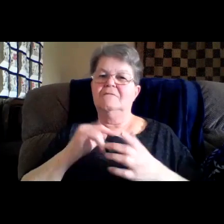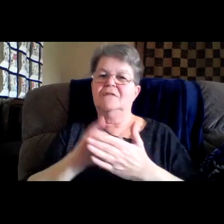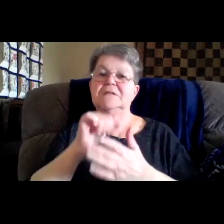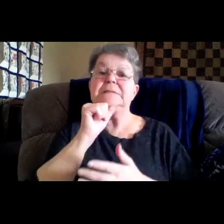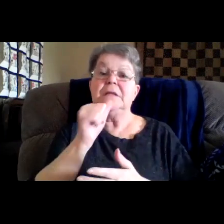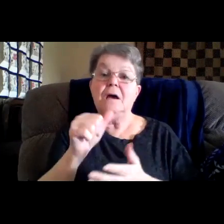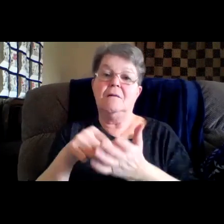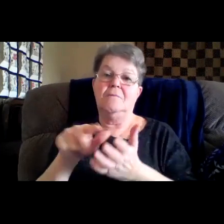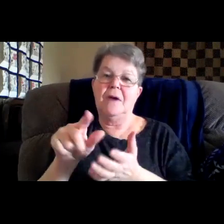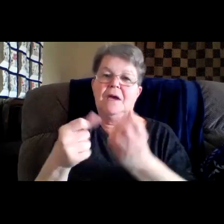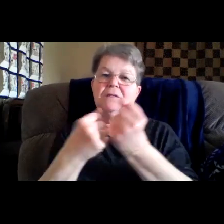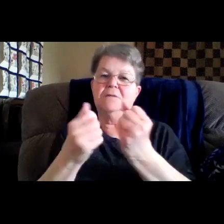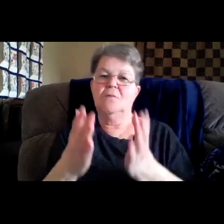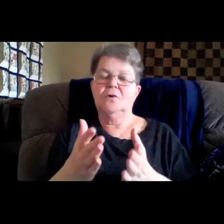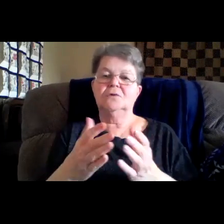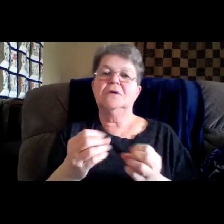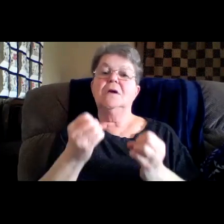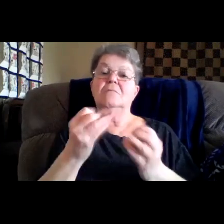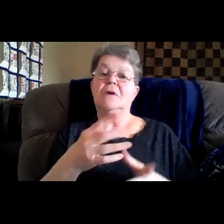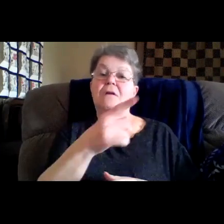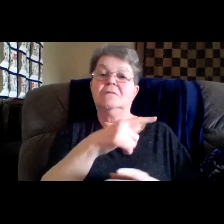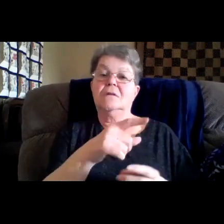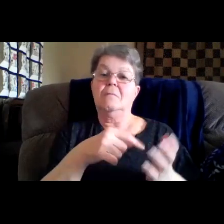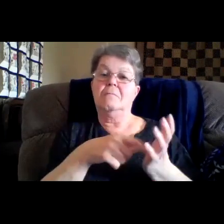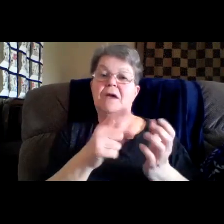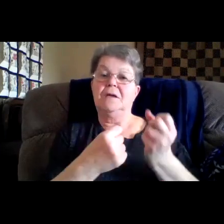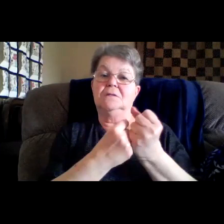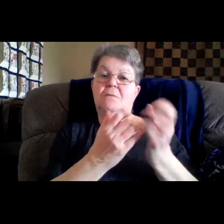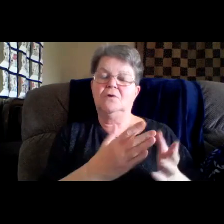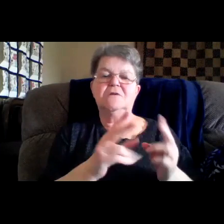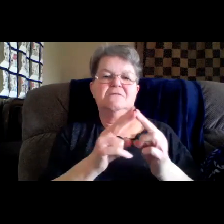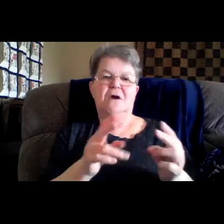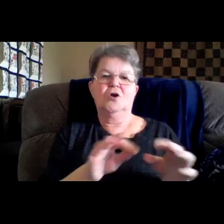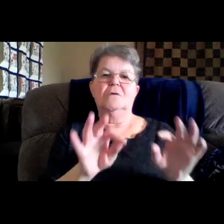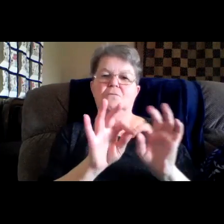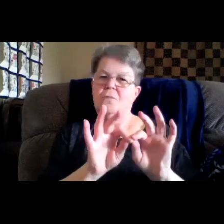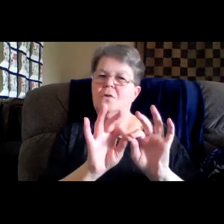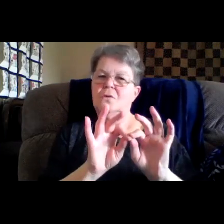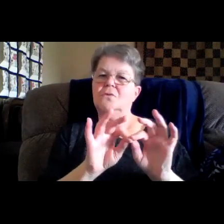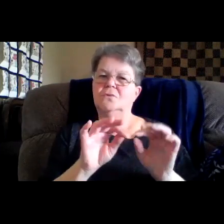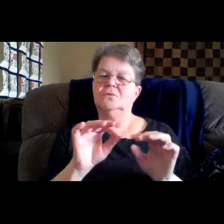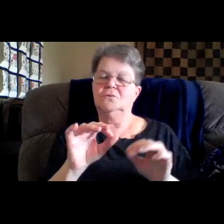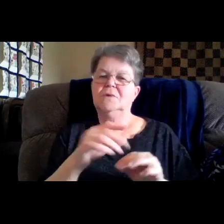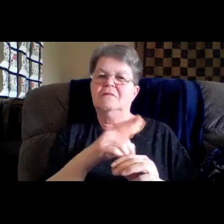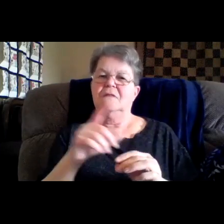And a lot of those paid supporters are very important to those people, and they are people who they go to for advice and help.